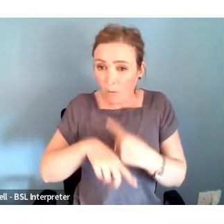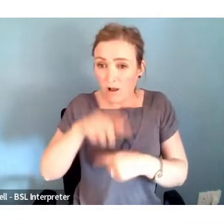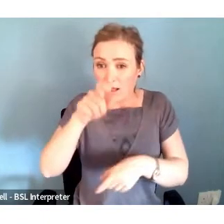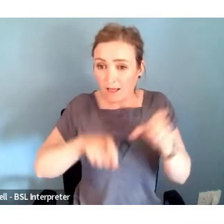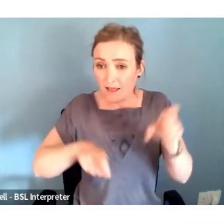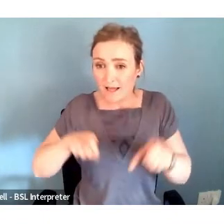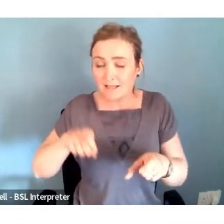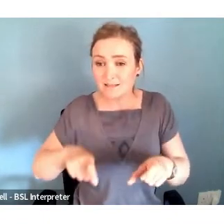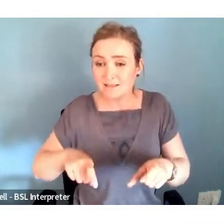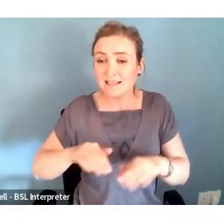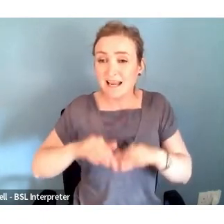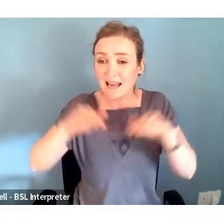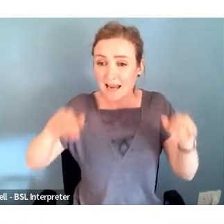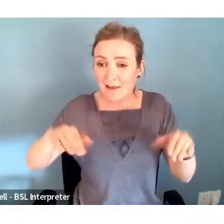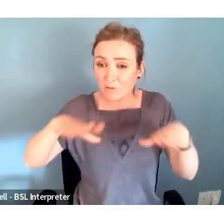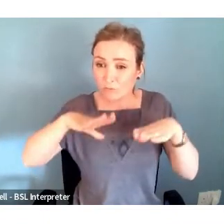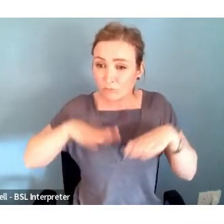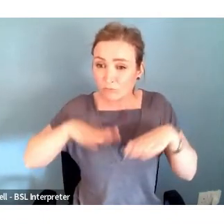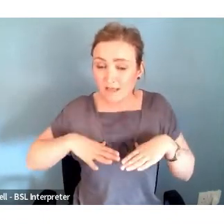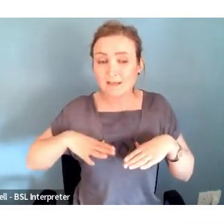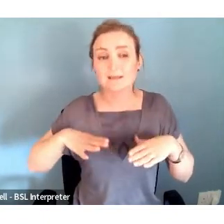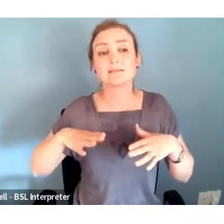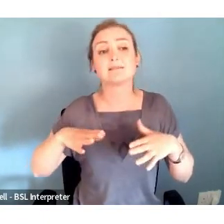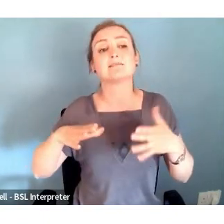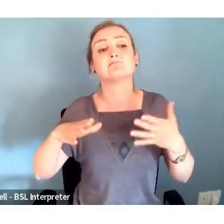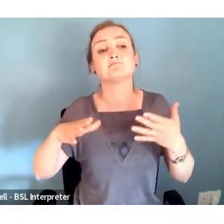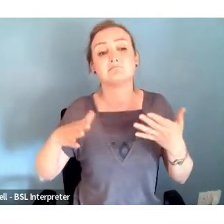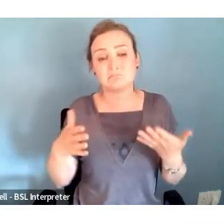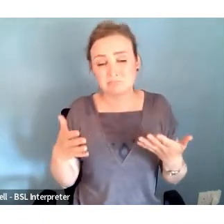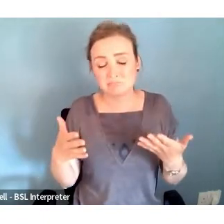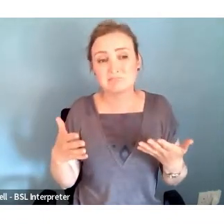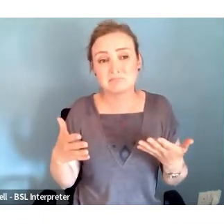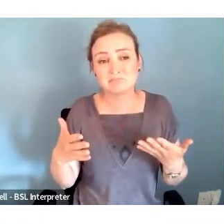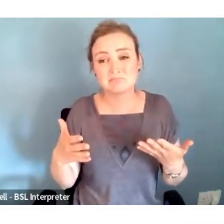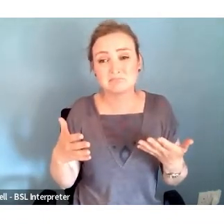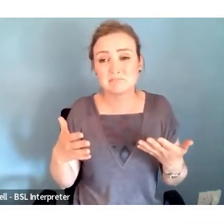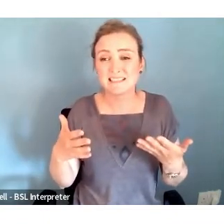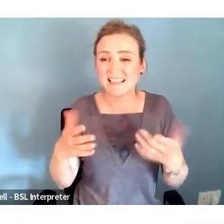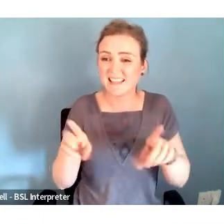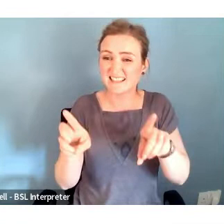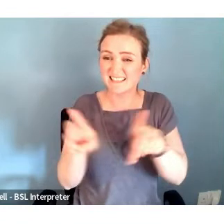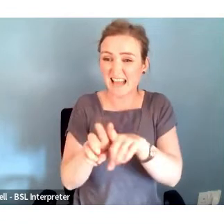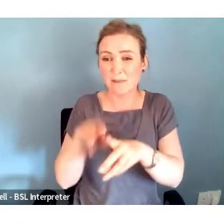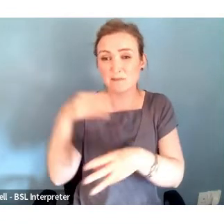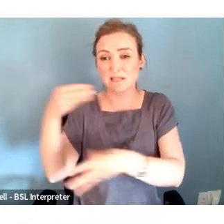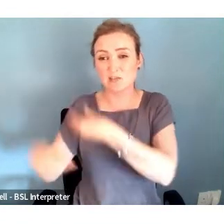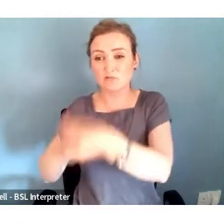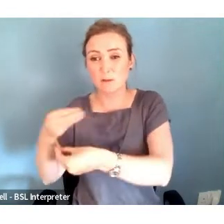the advert and the job description is the same thing so they tend to reproduce the job description and put it